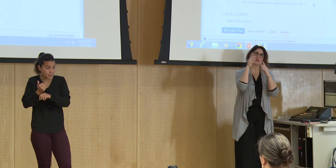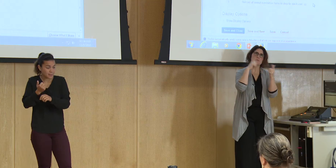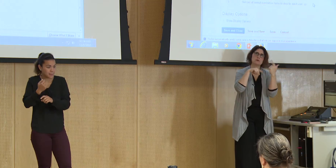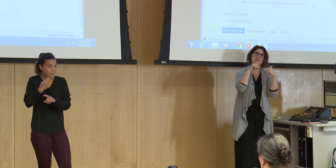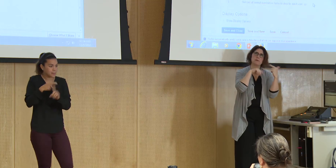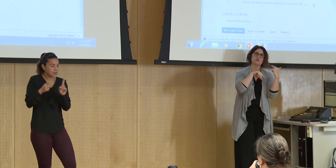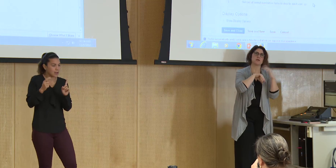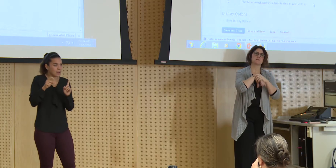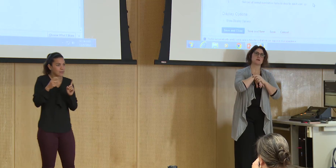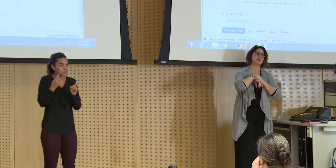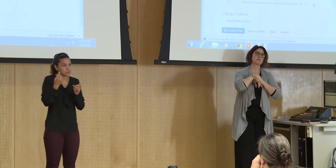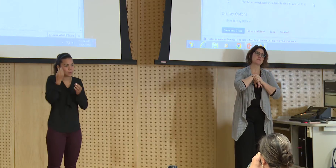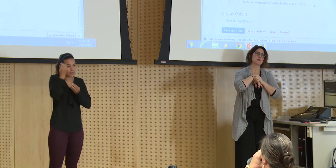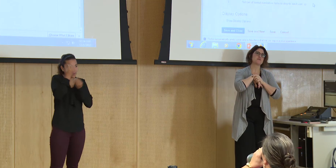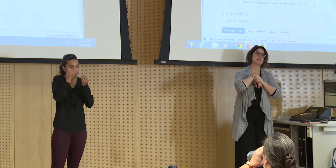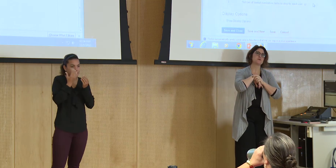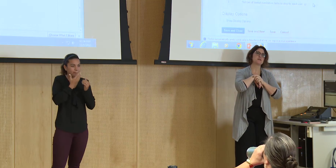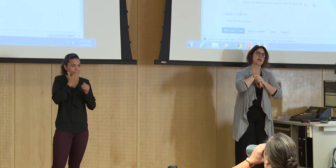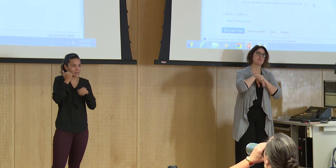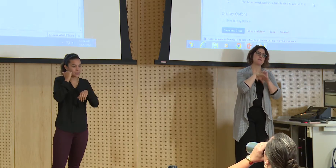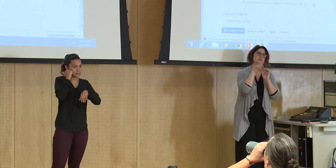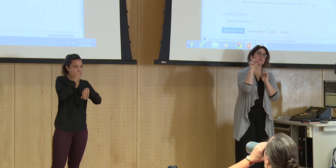of the best way to set it up. So if, say, you did have everything